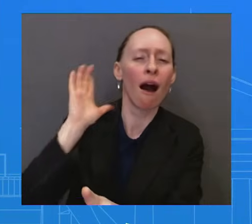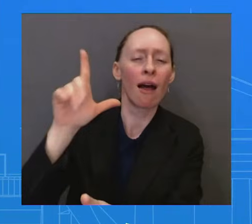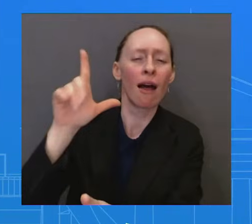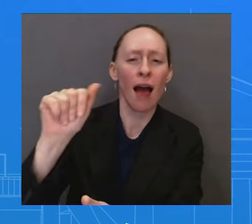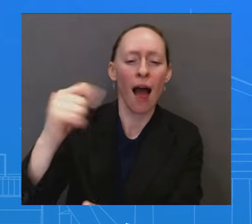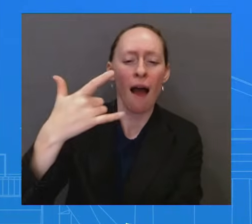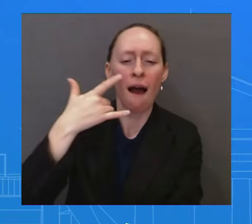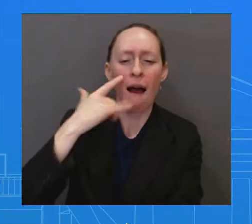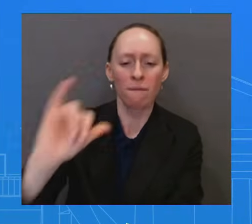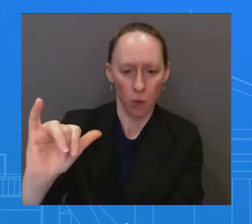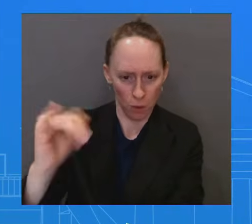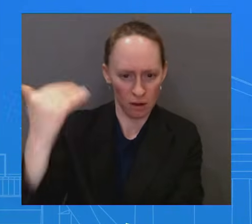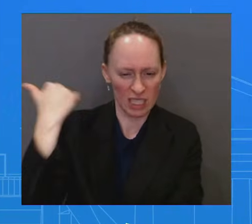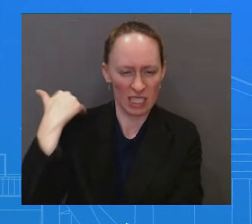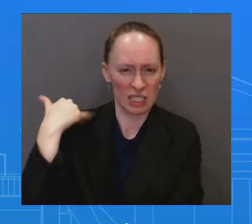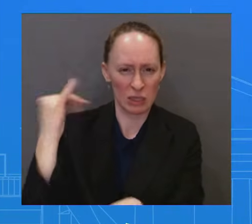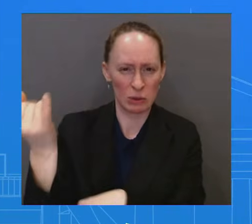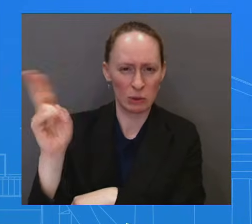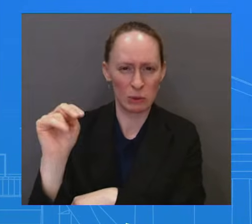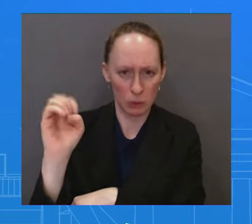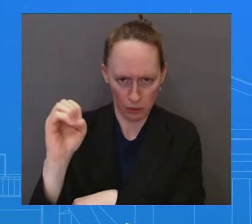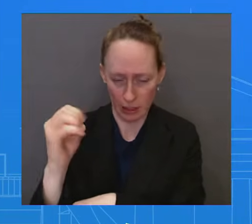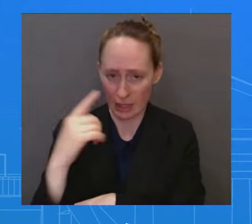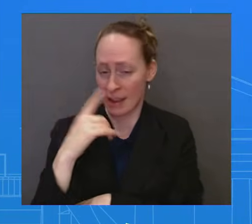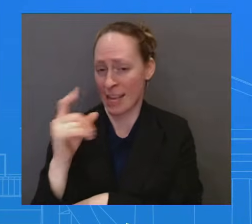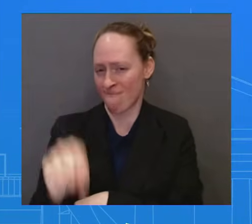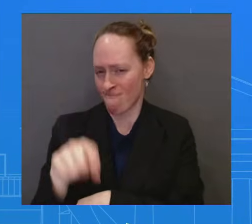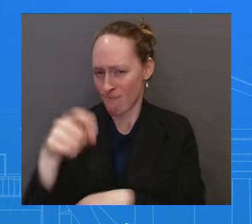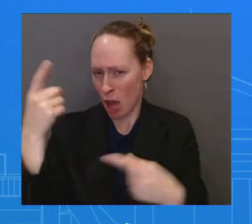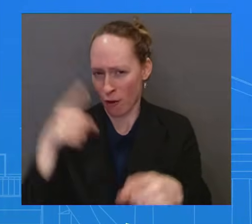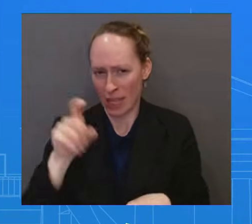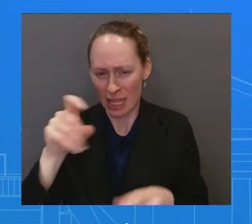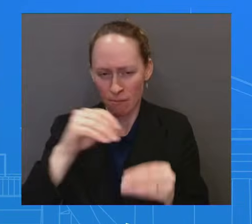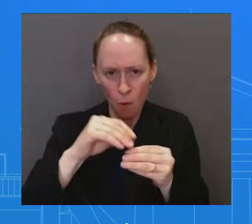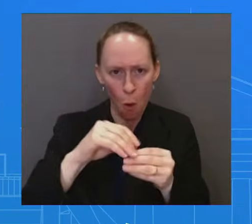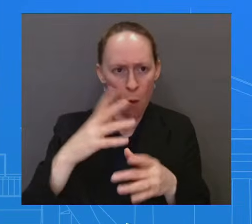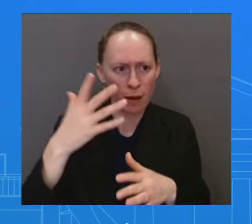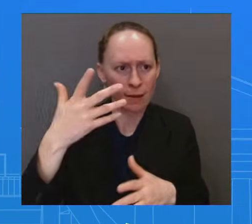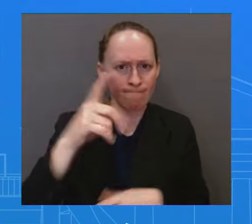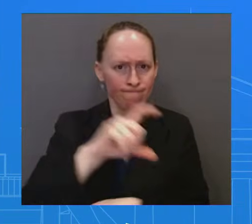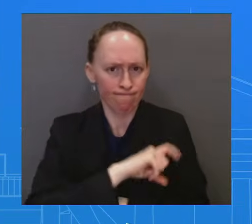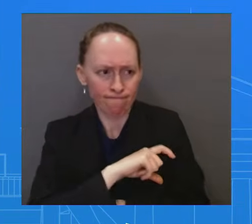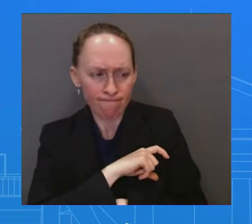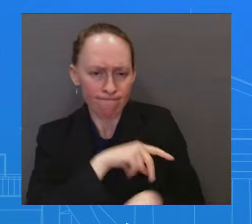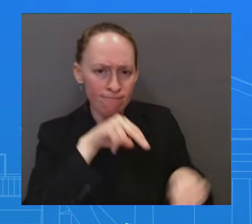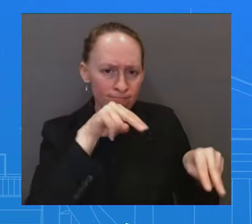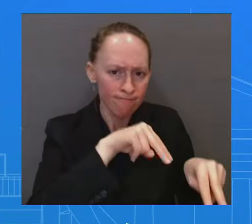can be reopened across our shared border. President Biden has asked Secretary of State Tony Blinken,